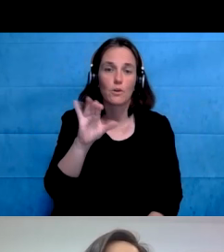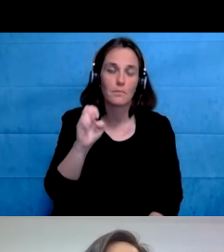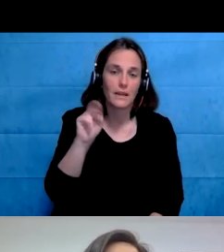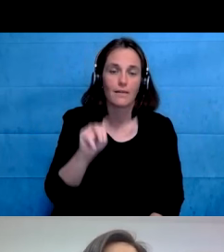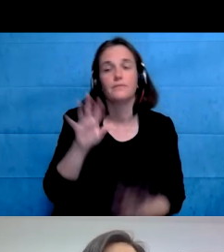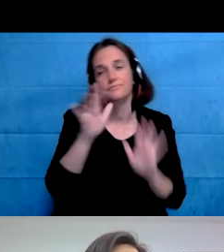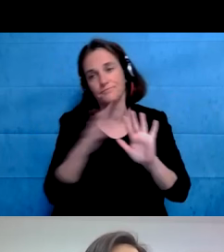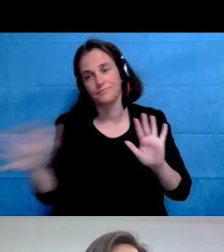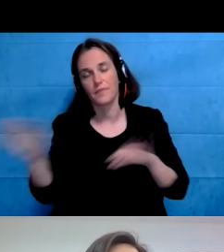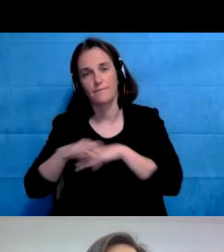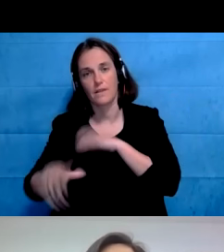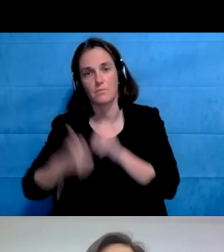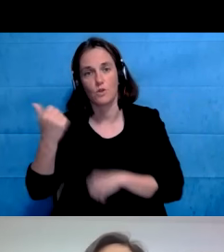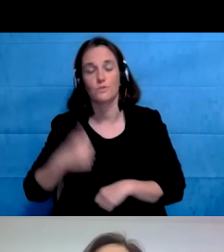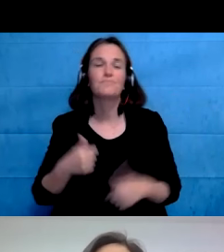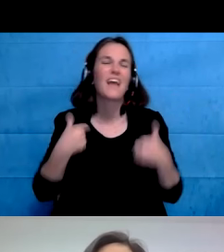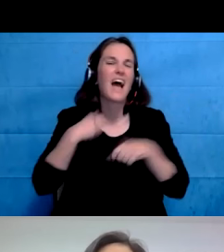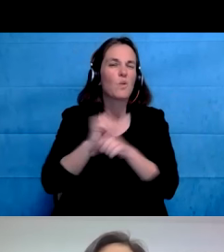So I work here in D.C. and we have a lot of great